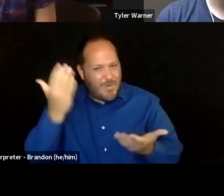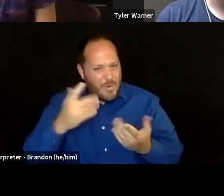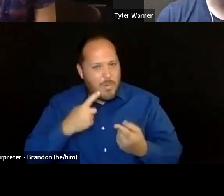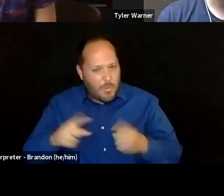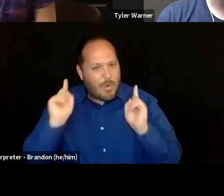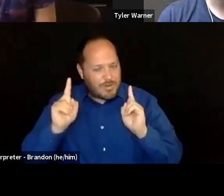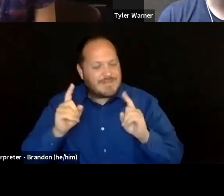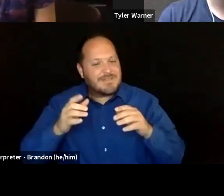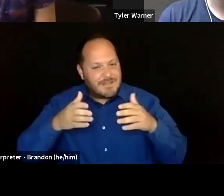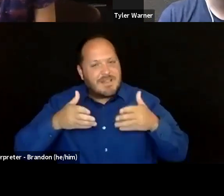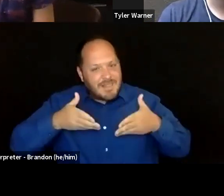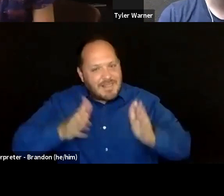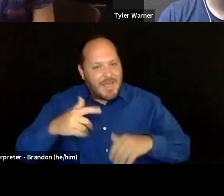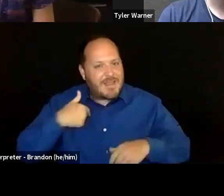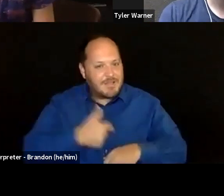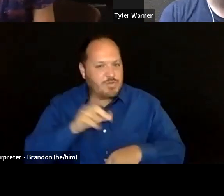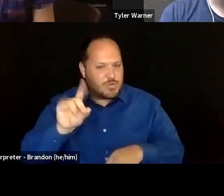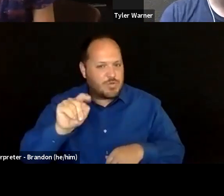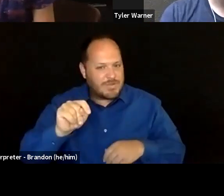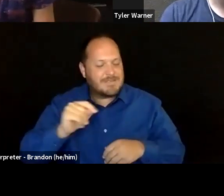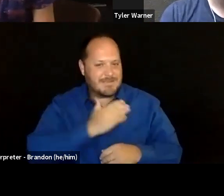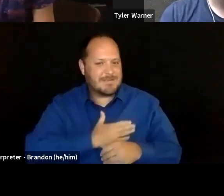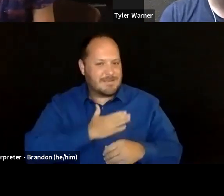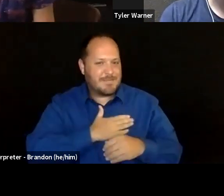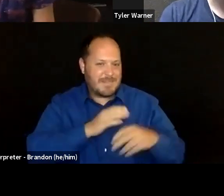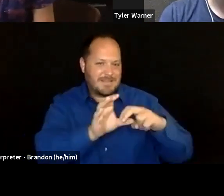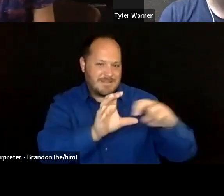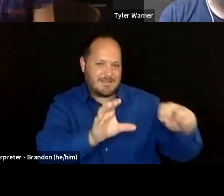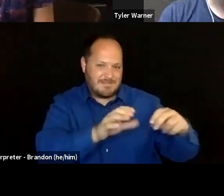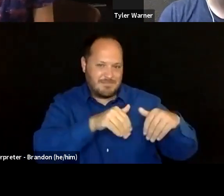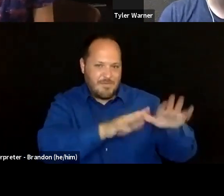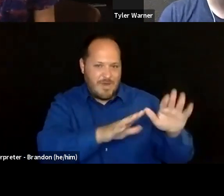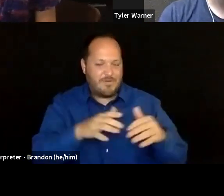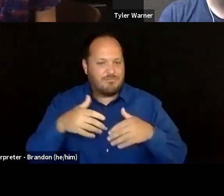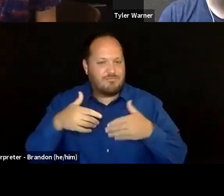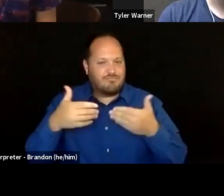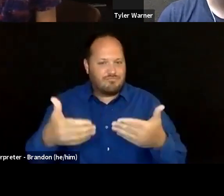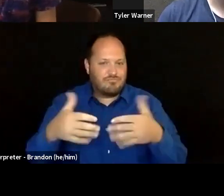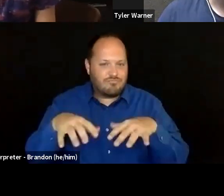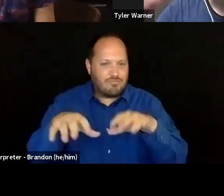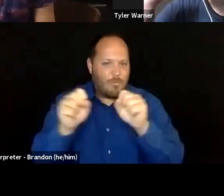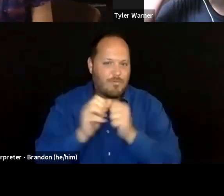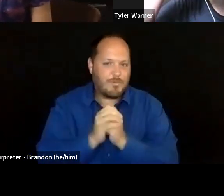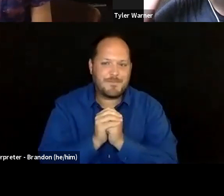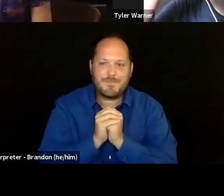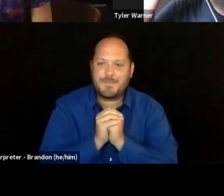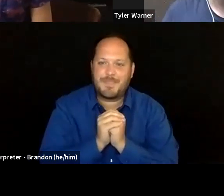It's a grassroots collective based group, people kind of move in and out as they're able to.